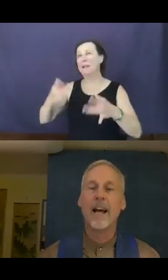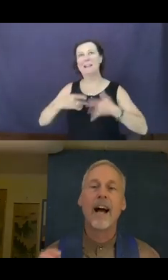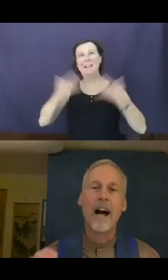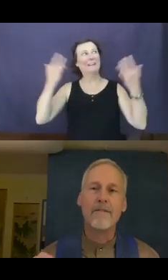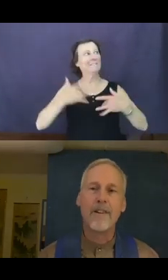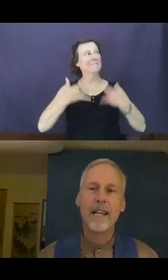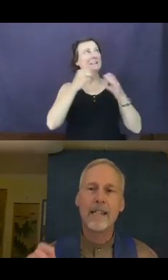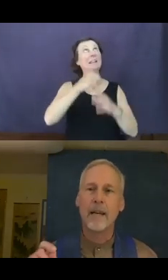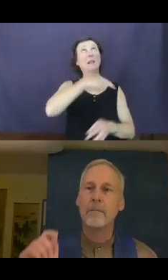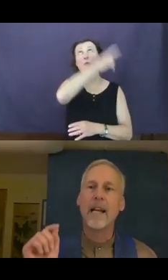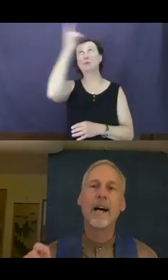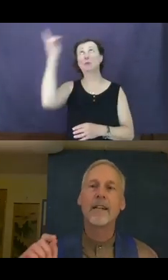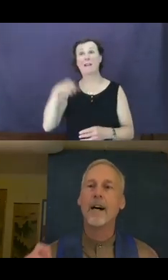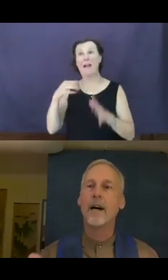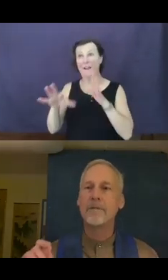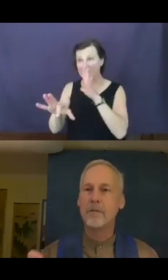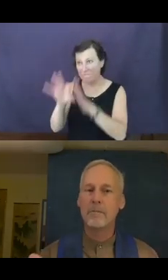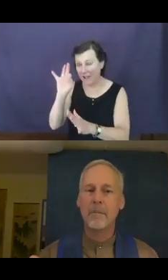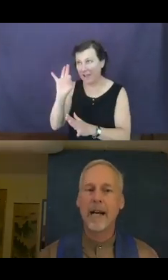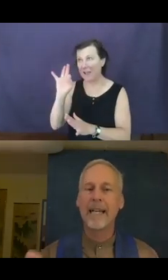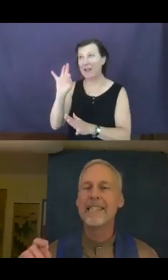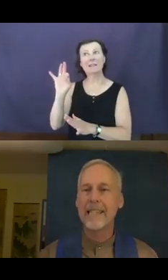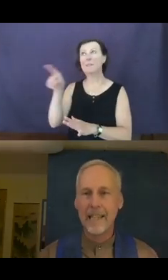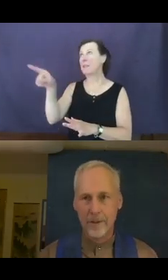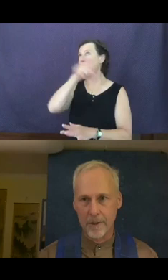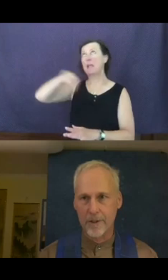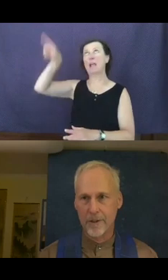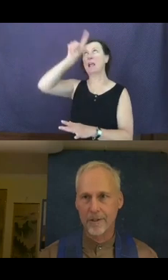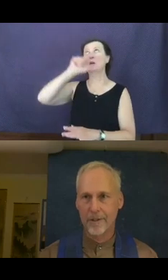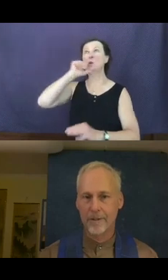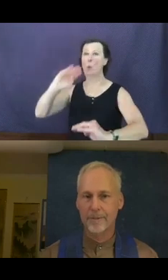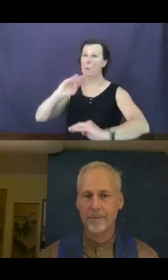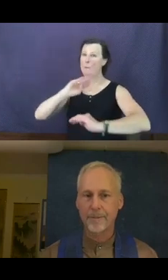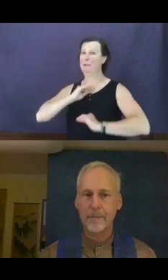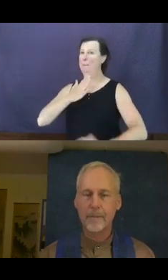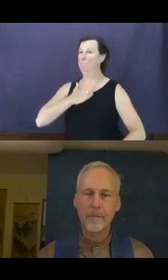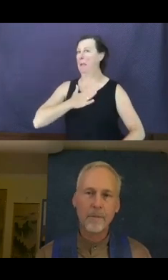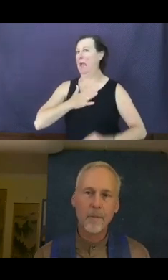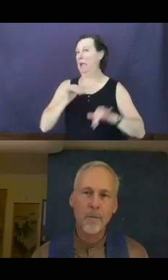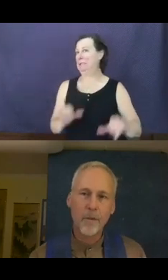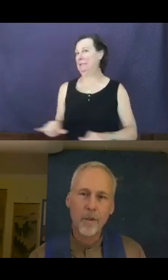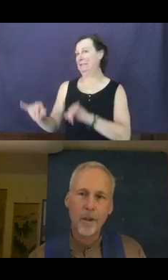I find them not up to my standards.